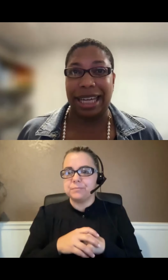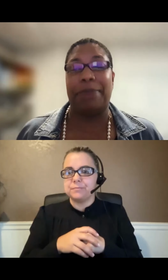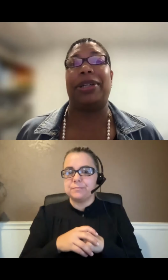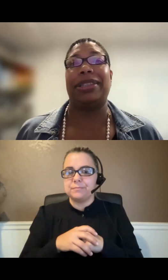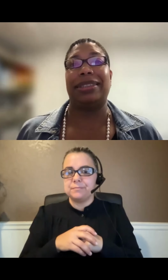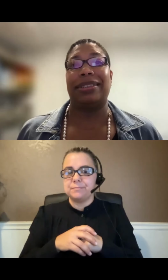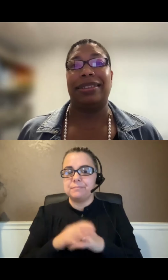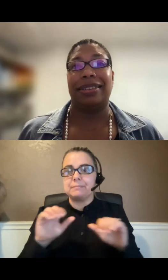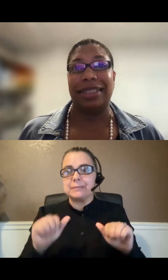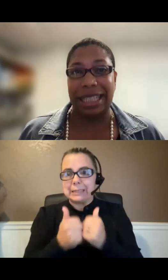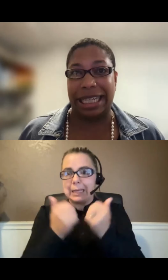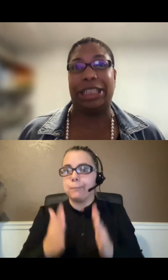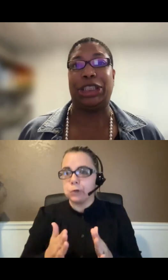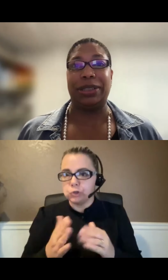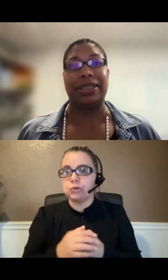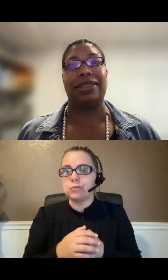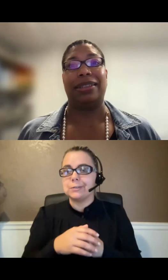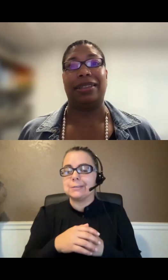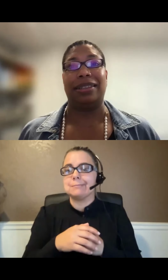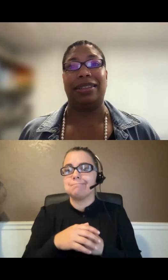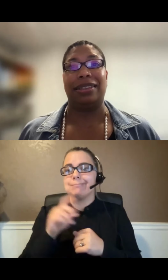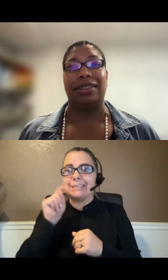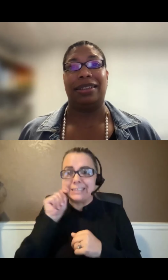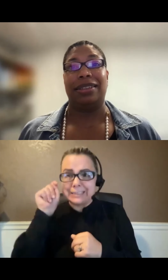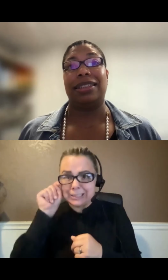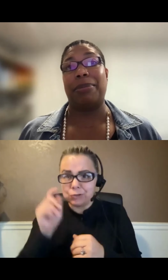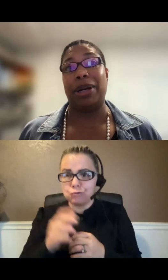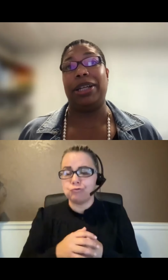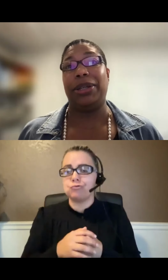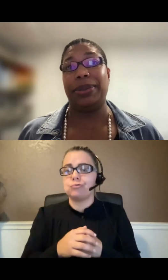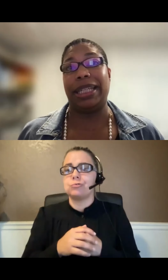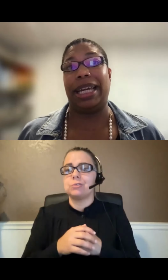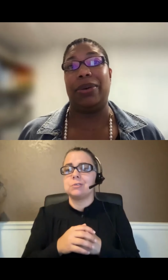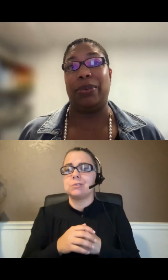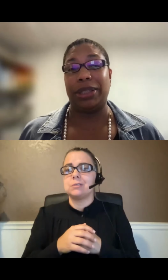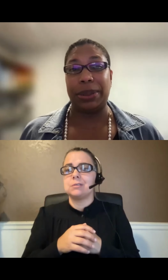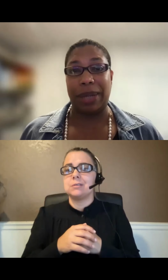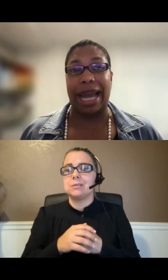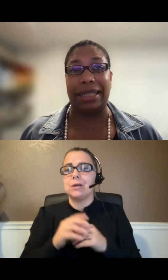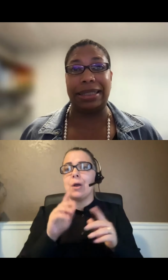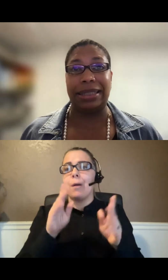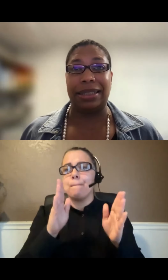Gamers, teenagers, someone using it with two hands.